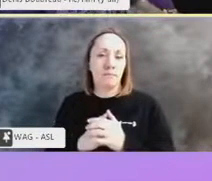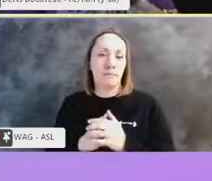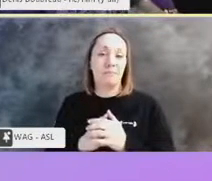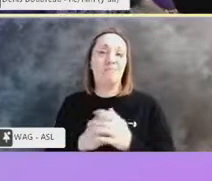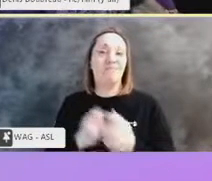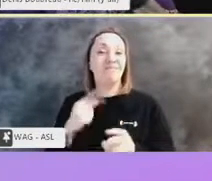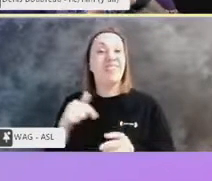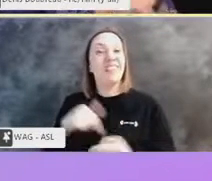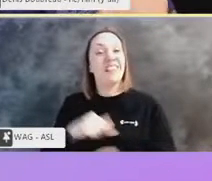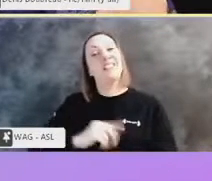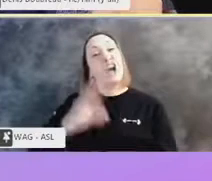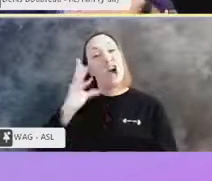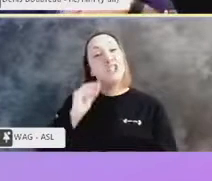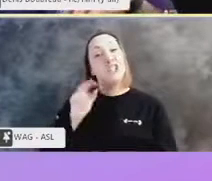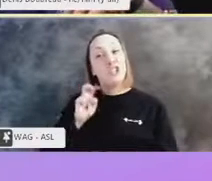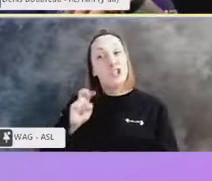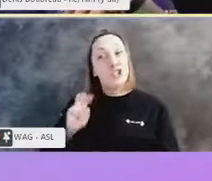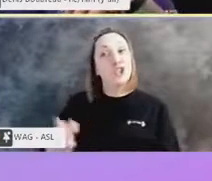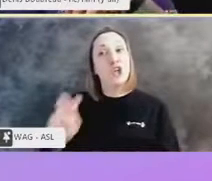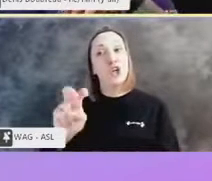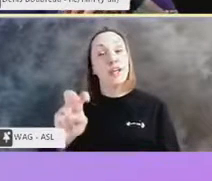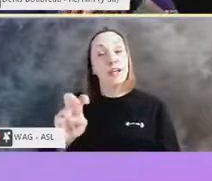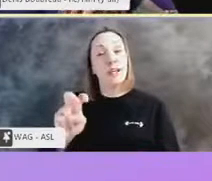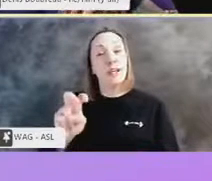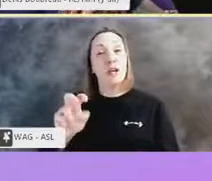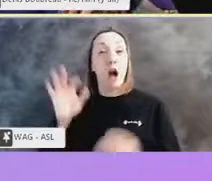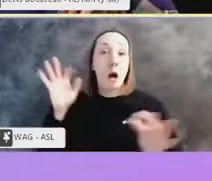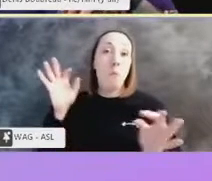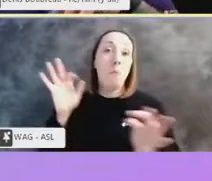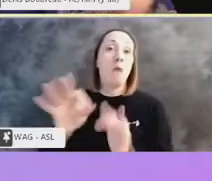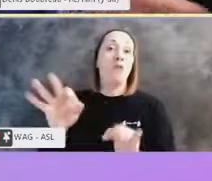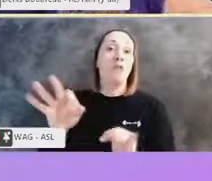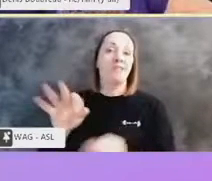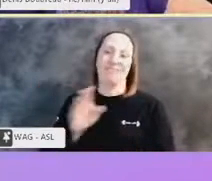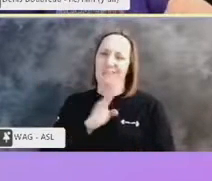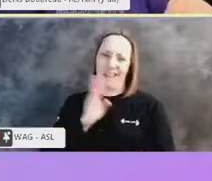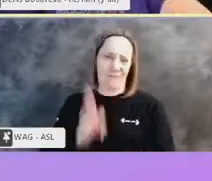Very basic examples of what we need to pay attention to.